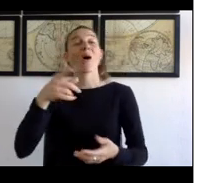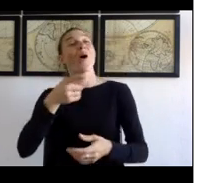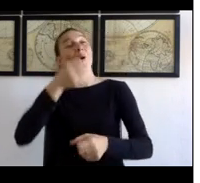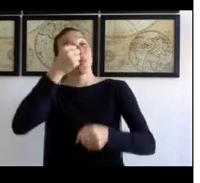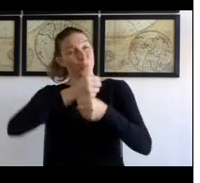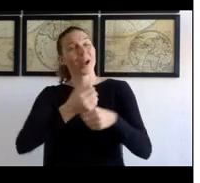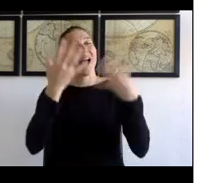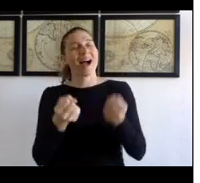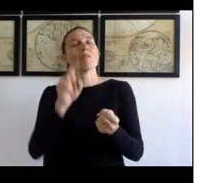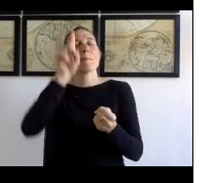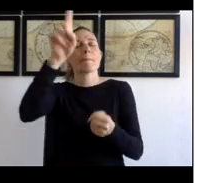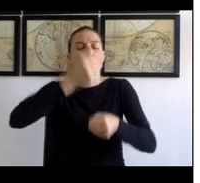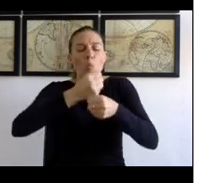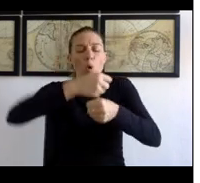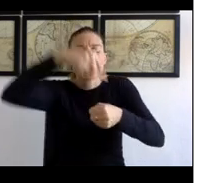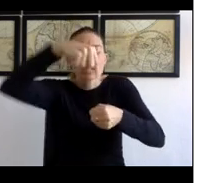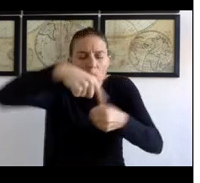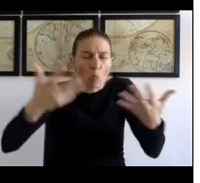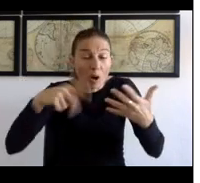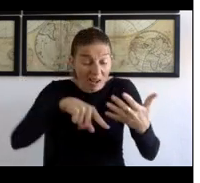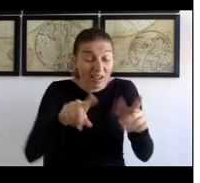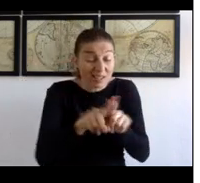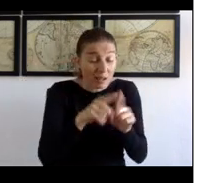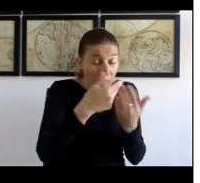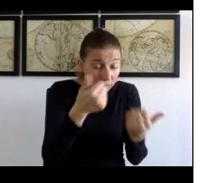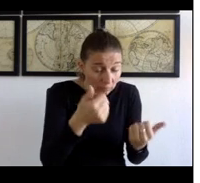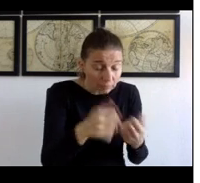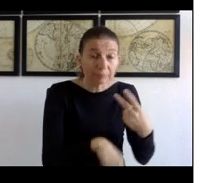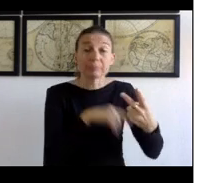The second is how many countries use the Washington Group questions